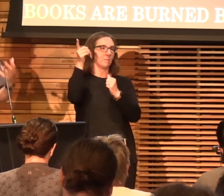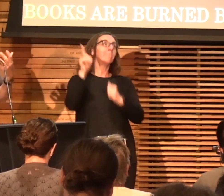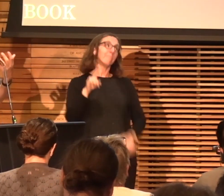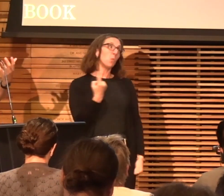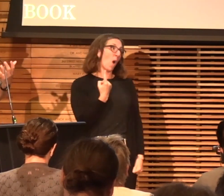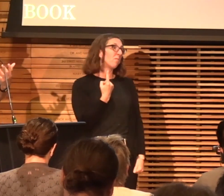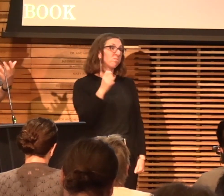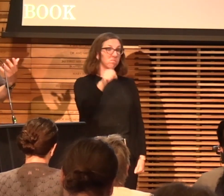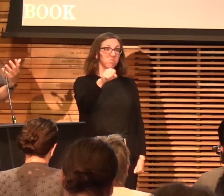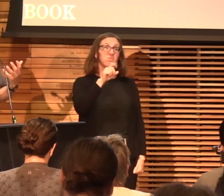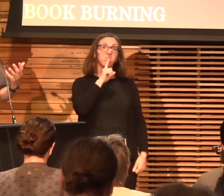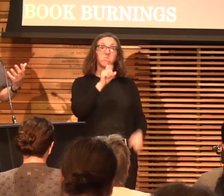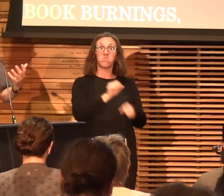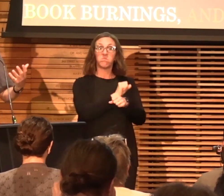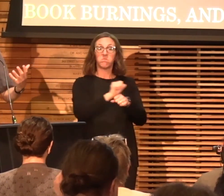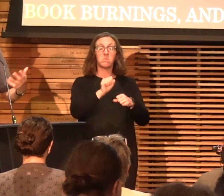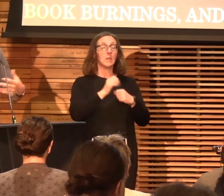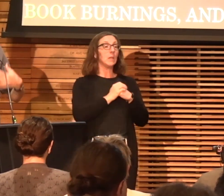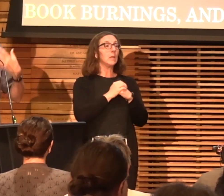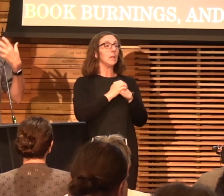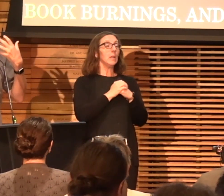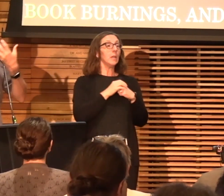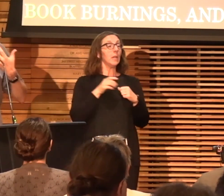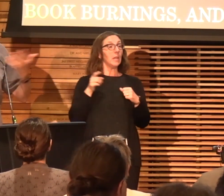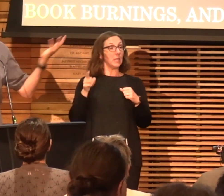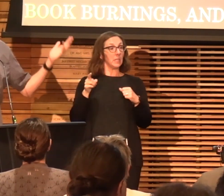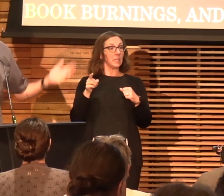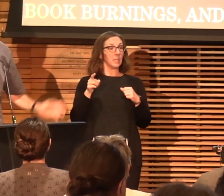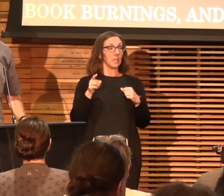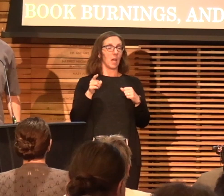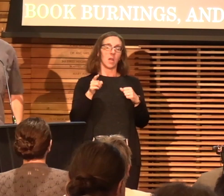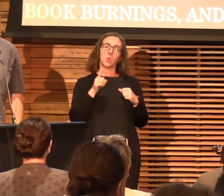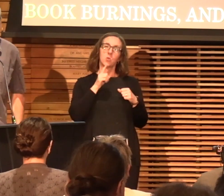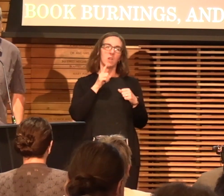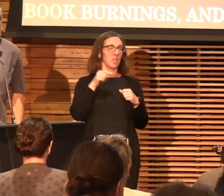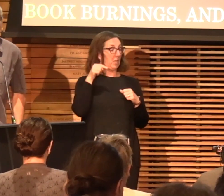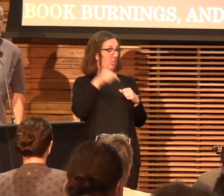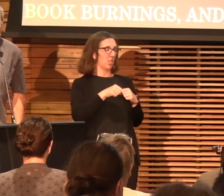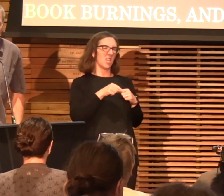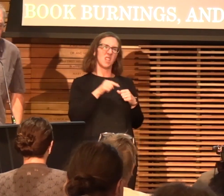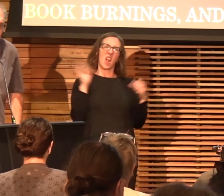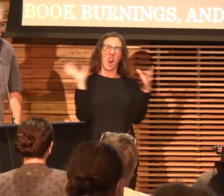And she issues a blistering attack on Nazism at that time.